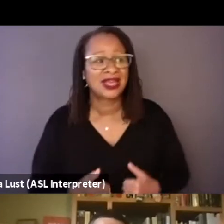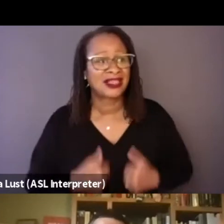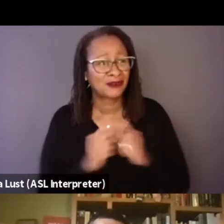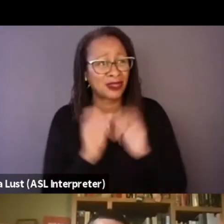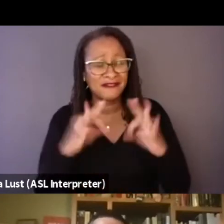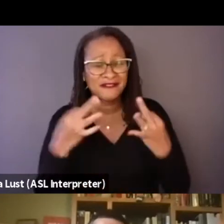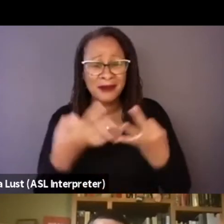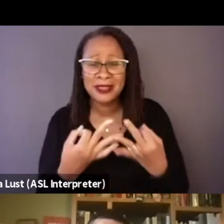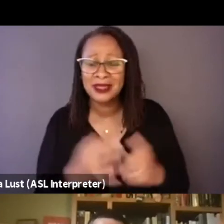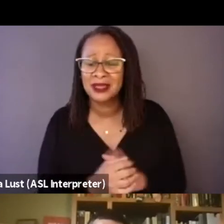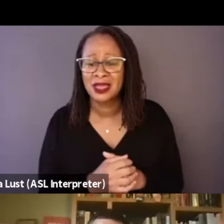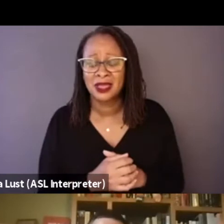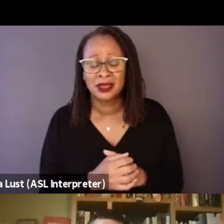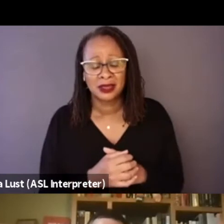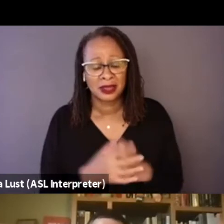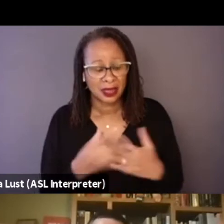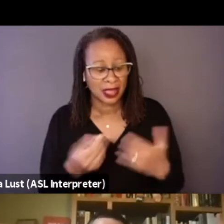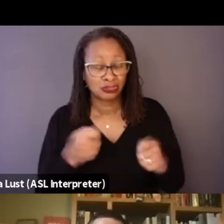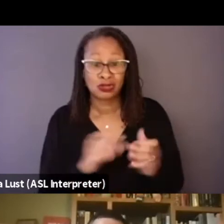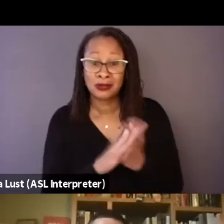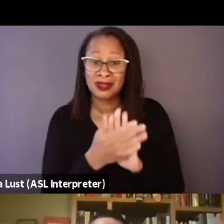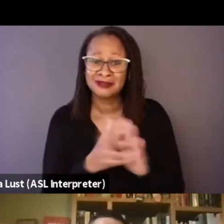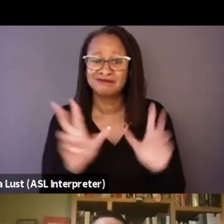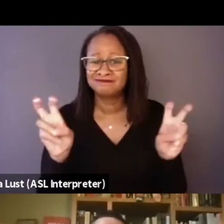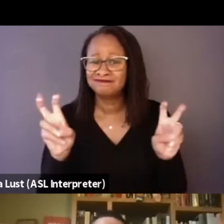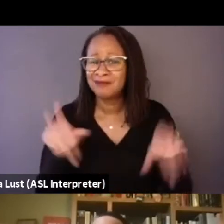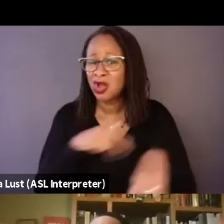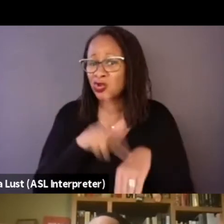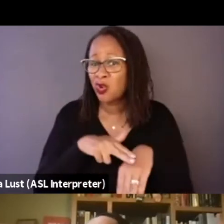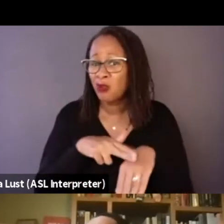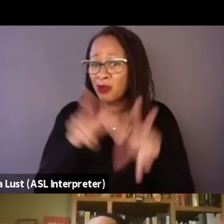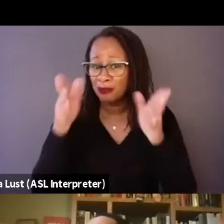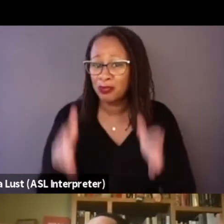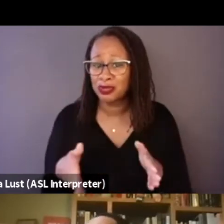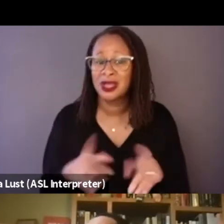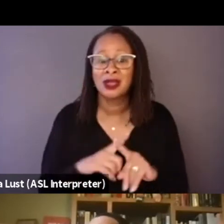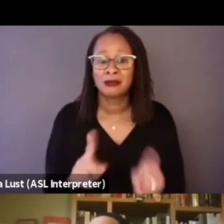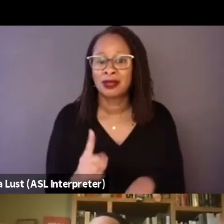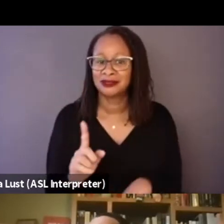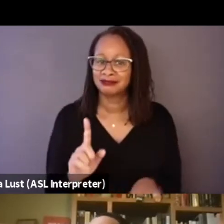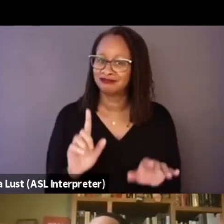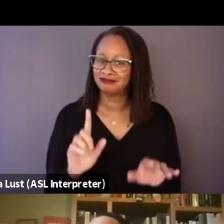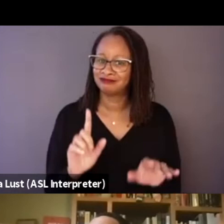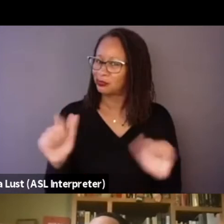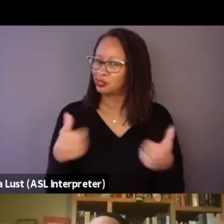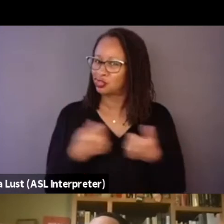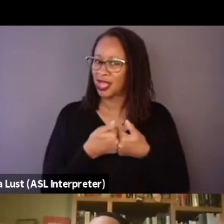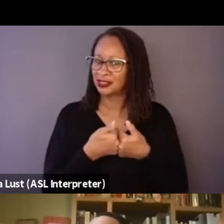and try to be a normal person. But always the challenge to be one person only,